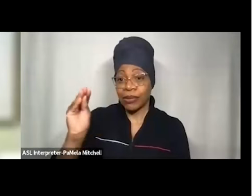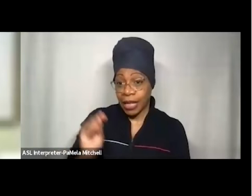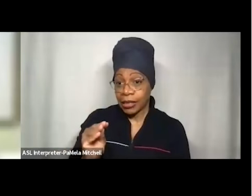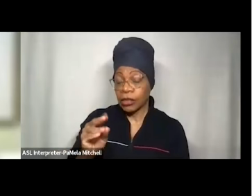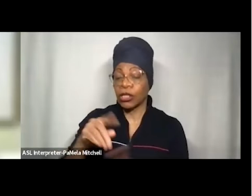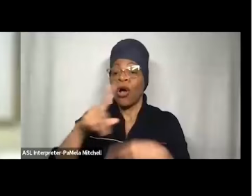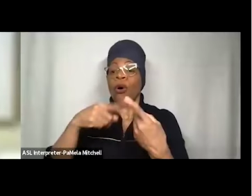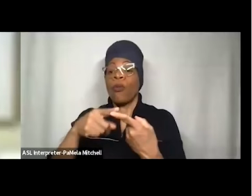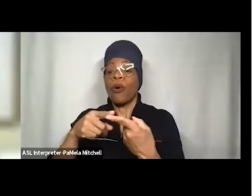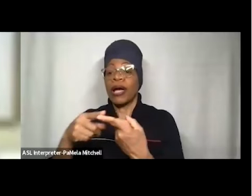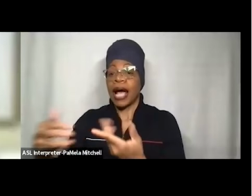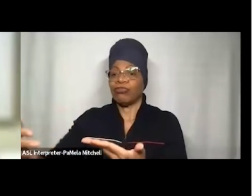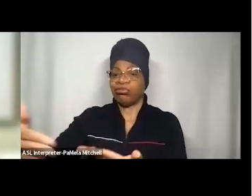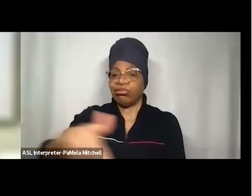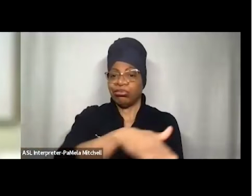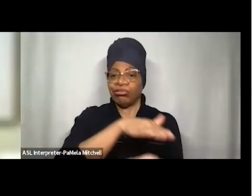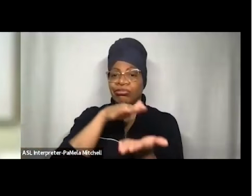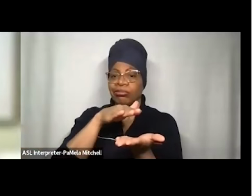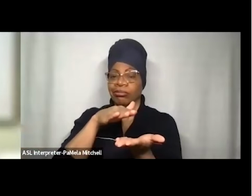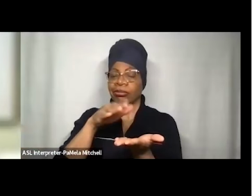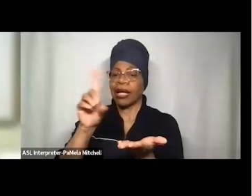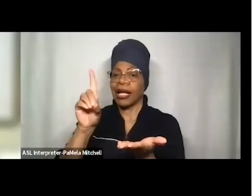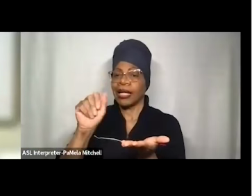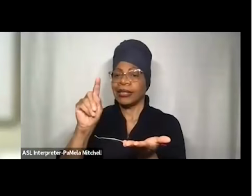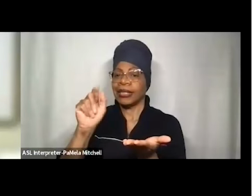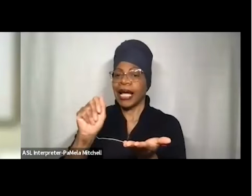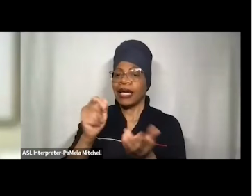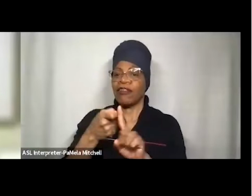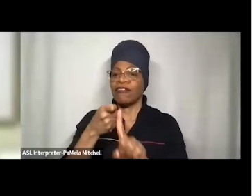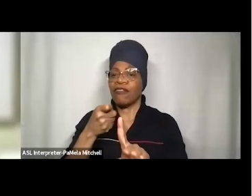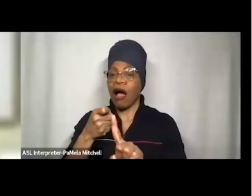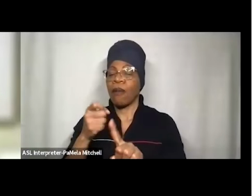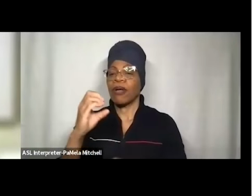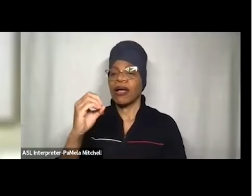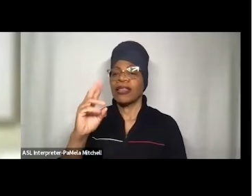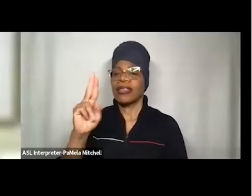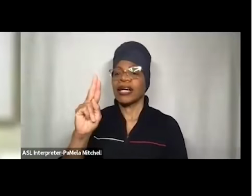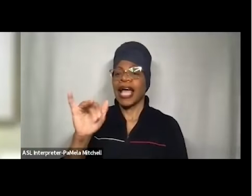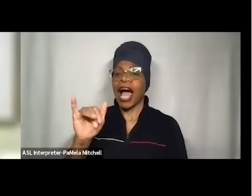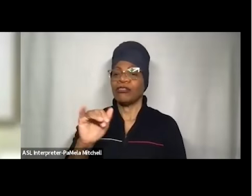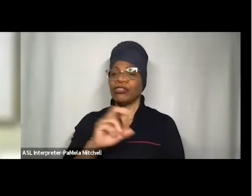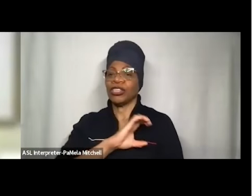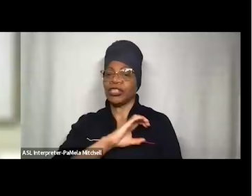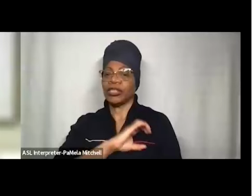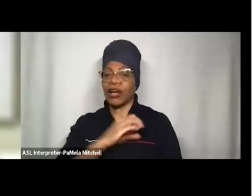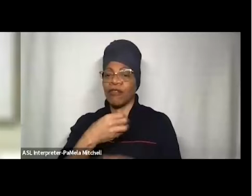for the Hillsborough County Sheriff's Office as we developed the first in-jail substance use treatment program